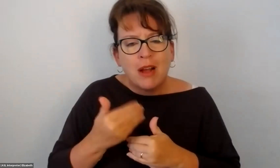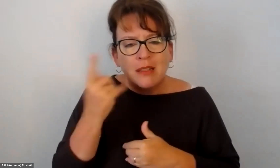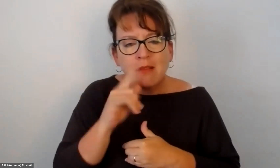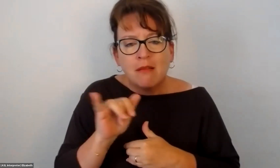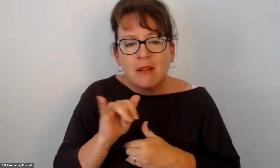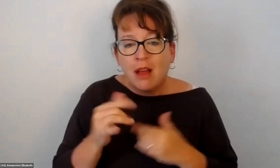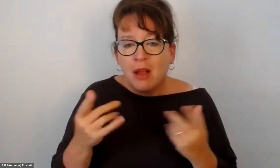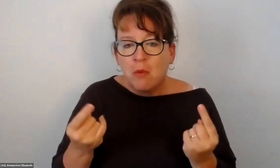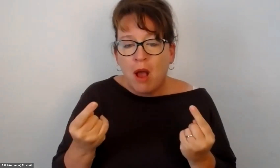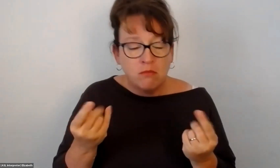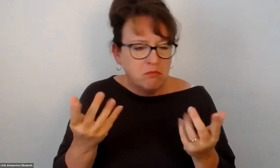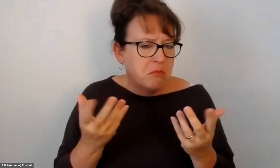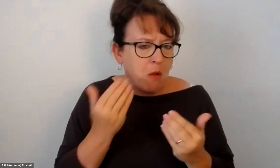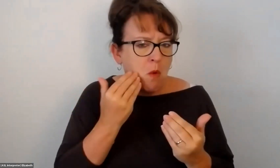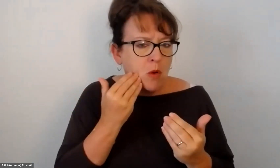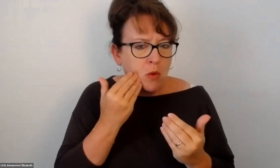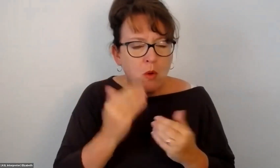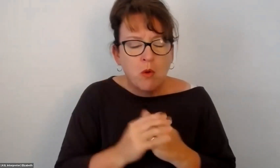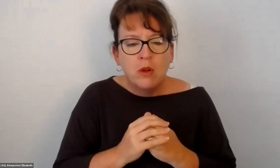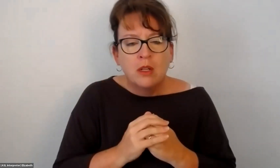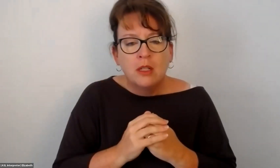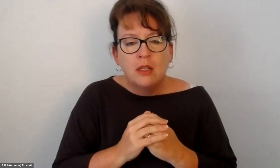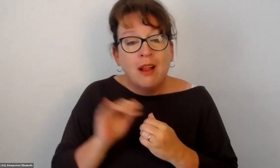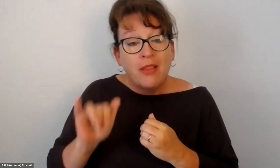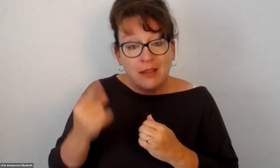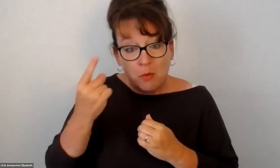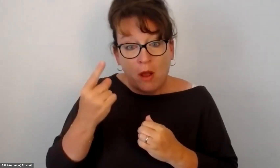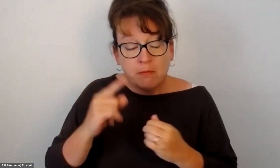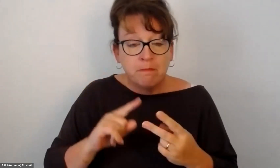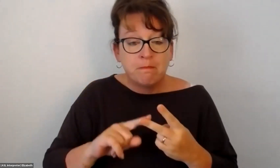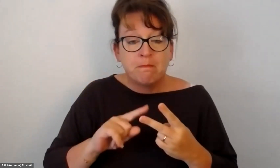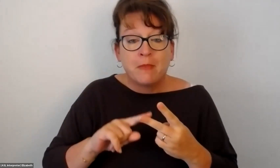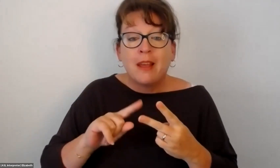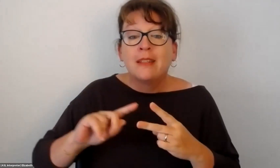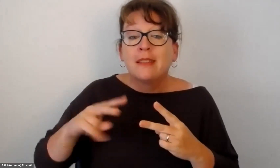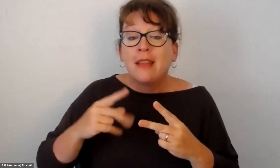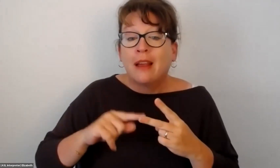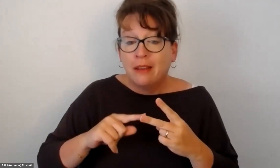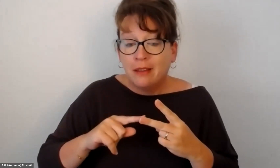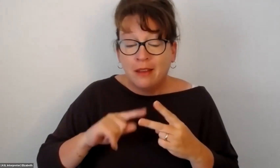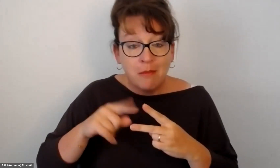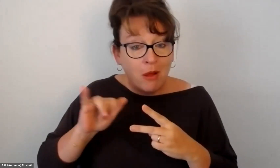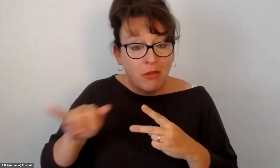those five components. We have been successful in implementing this program, including with funding